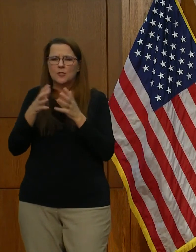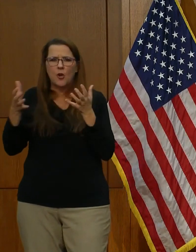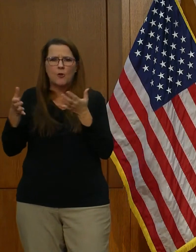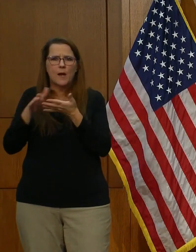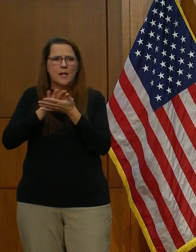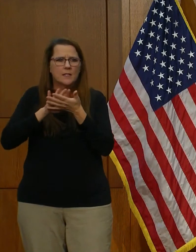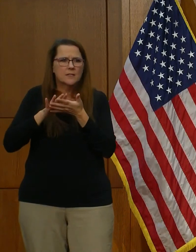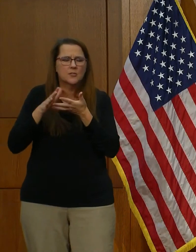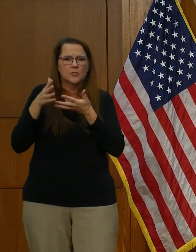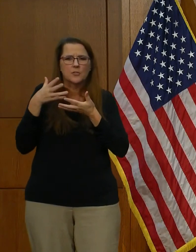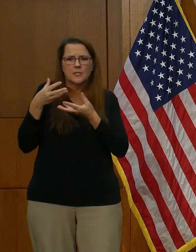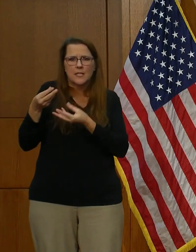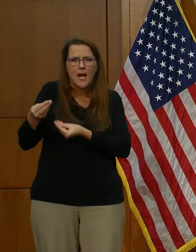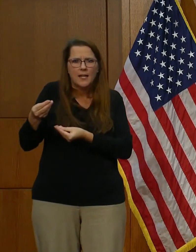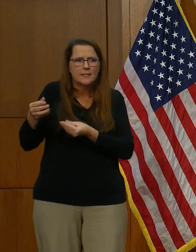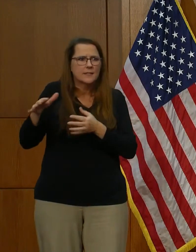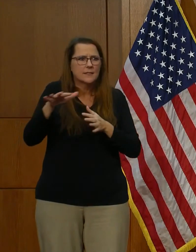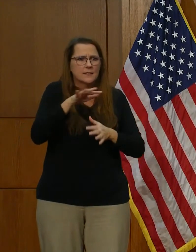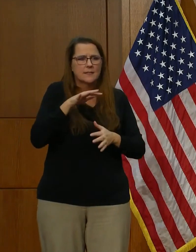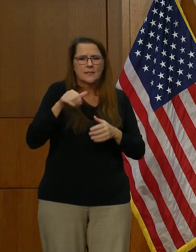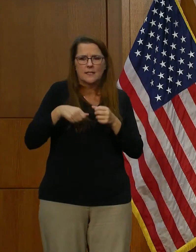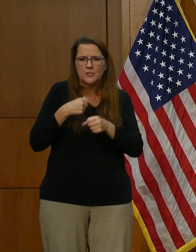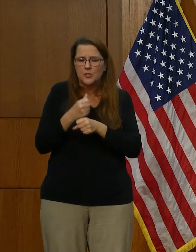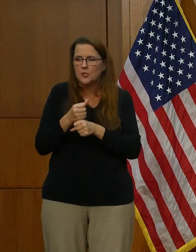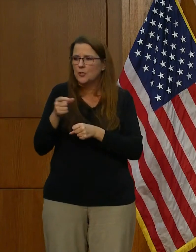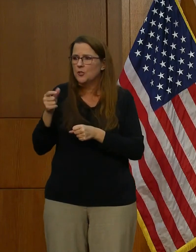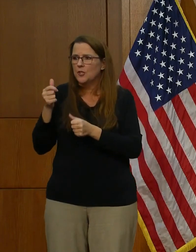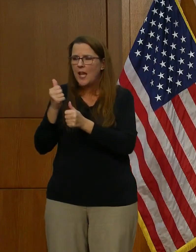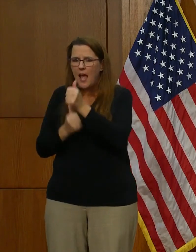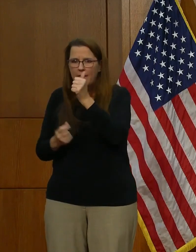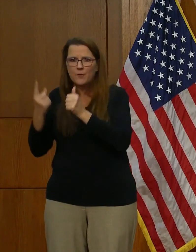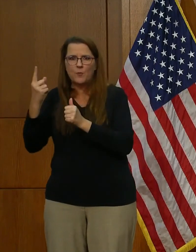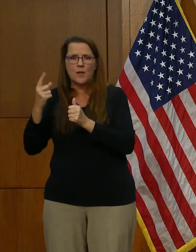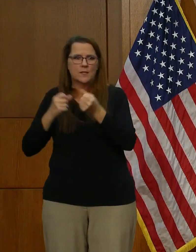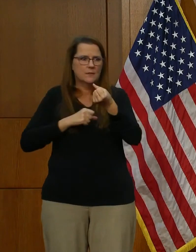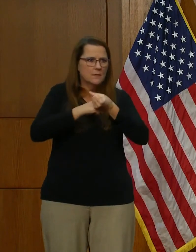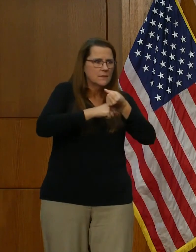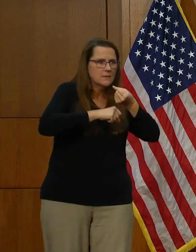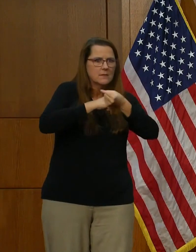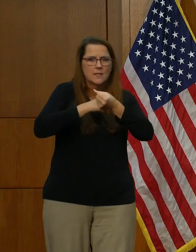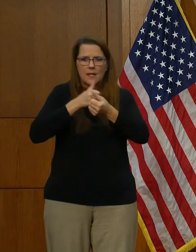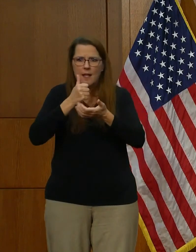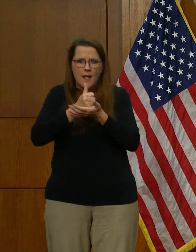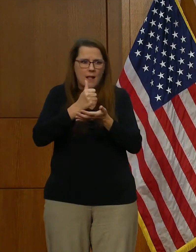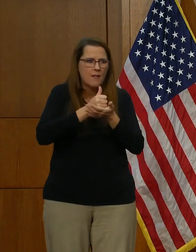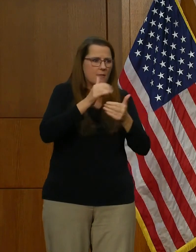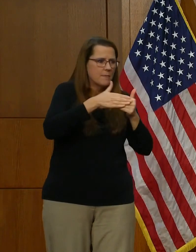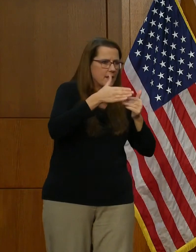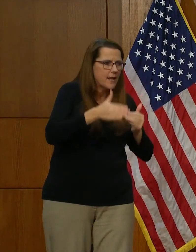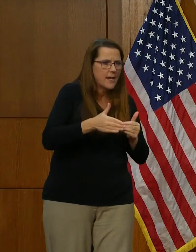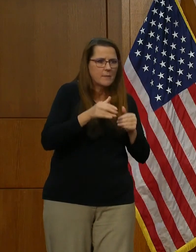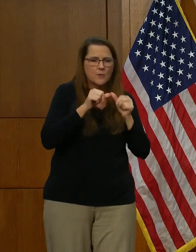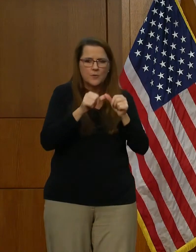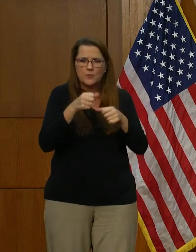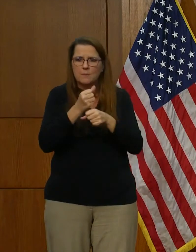GENERATION SHOOT ME GENEROSITY THIS PAST YEAR. YOU'VE STEPPED UP AND DONE YOUR PART TO KEEP